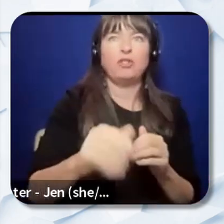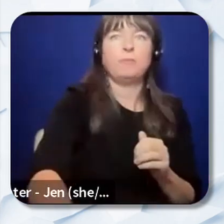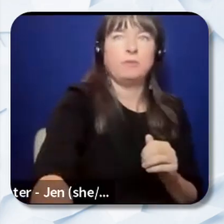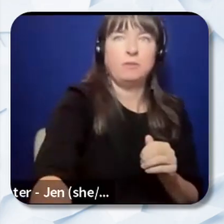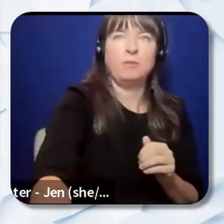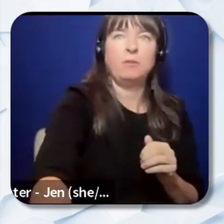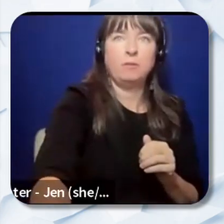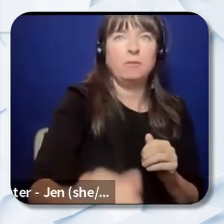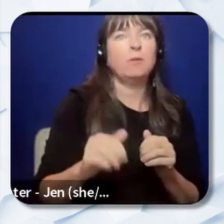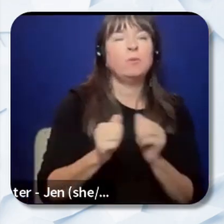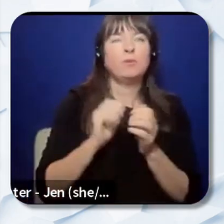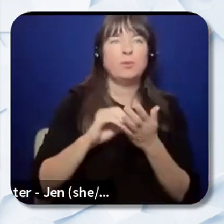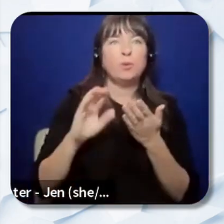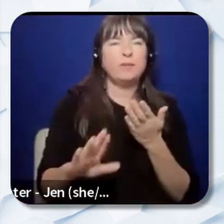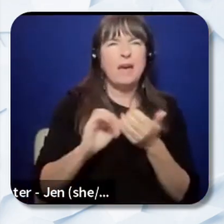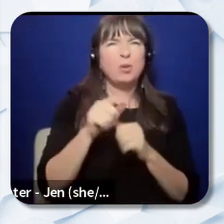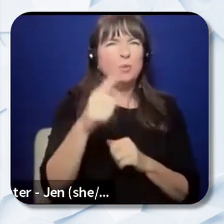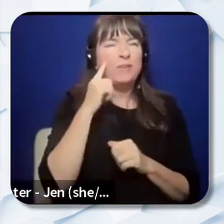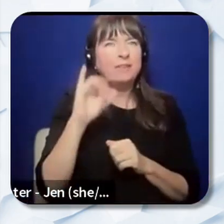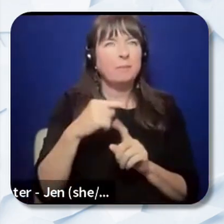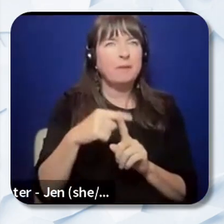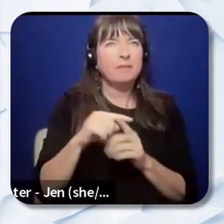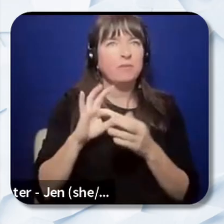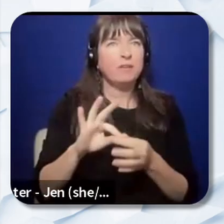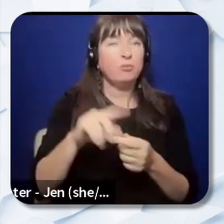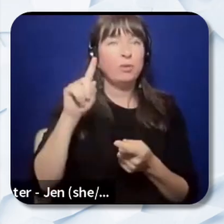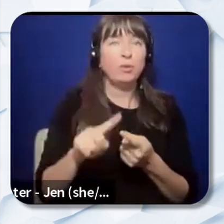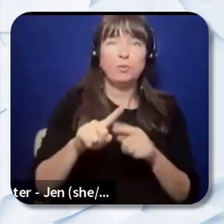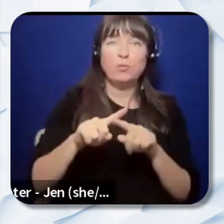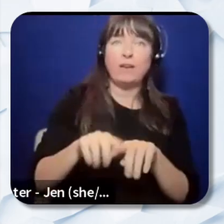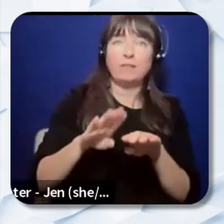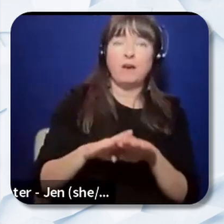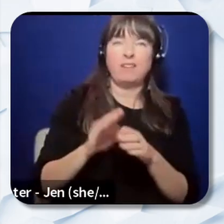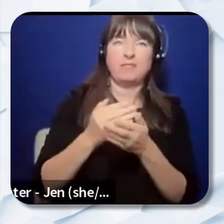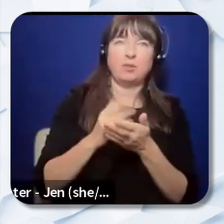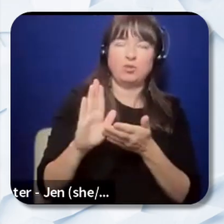how do you think positive relationships reduce reliance on exclusionary discipline